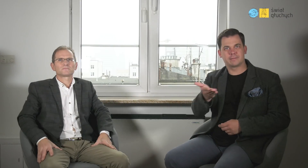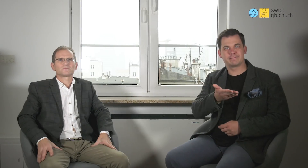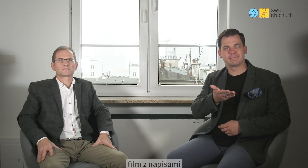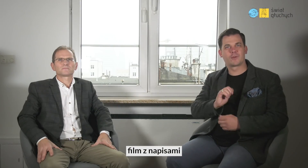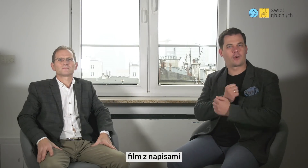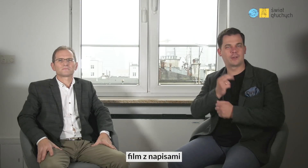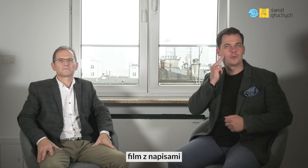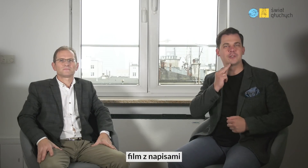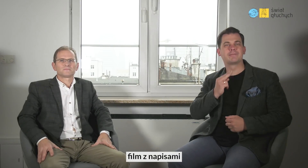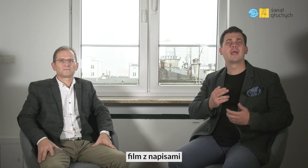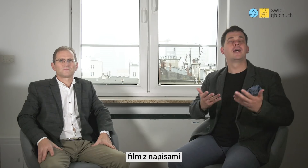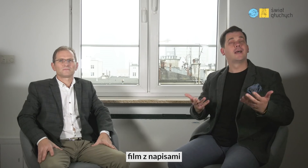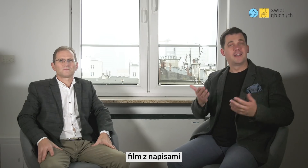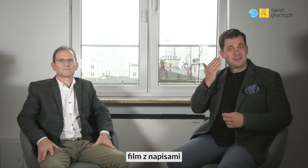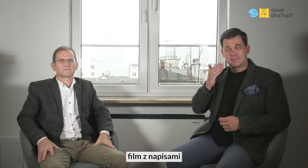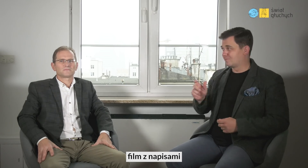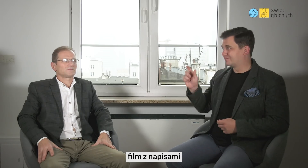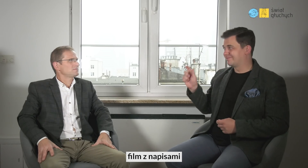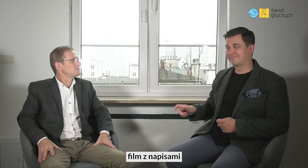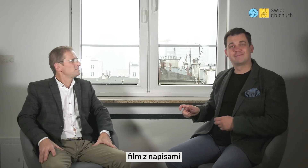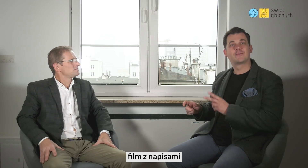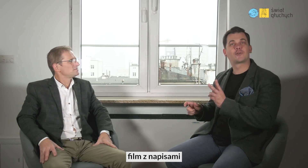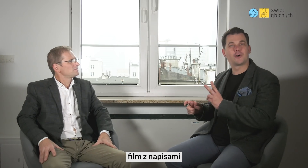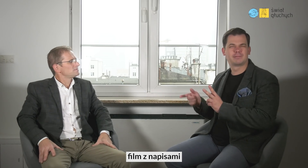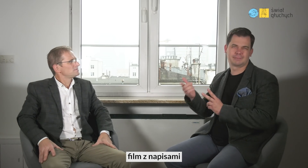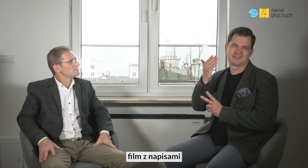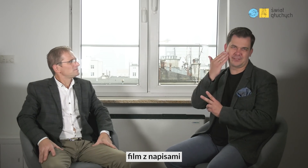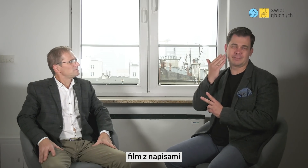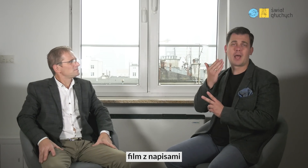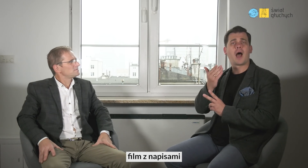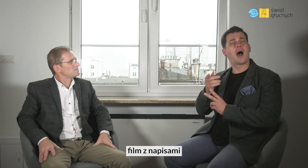Hello deaf lovers. Do you know who this gentleman is? Surely you know.